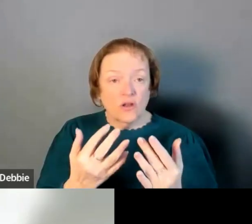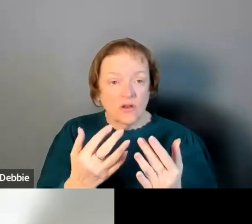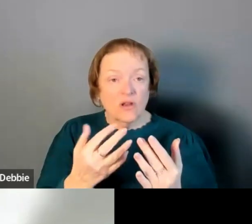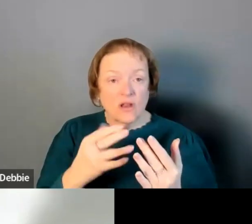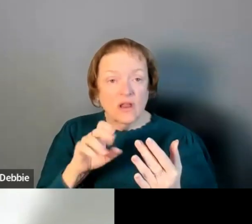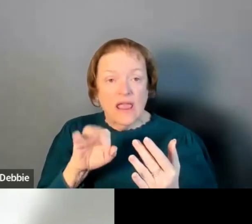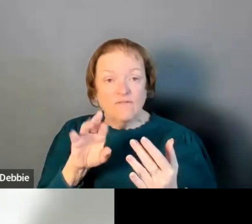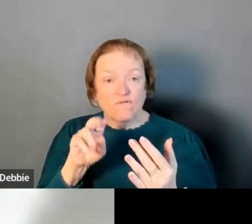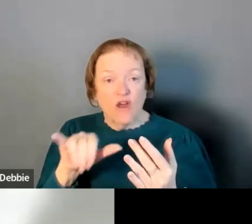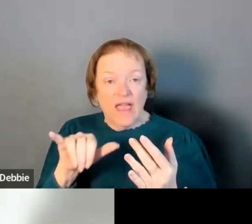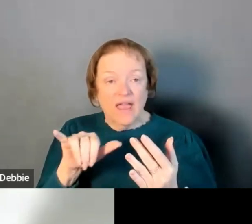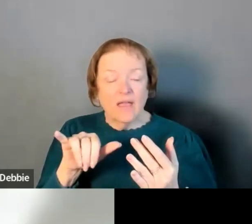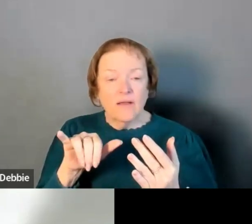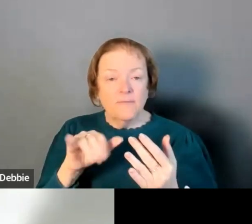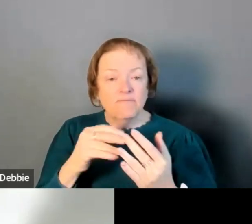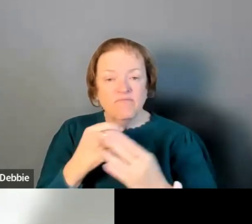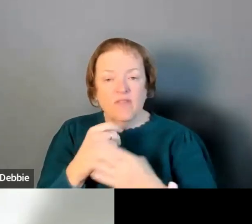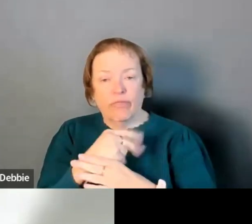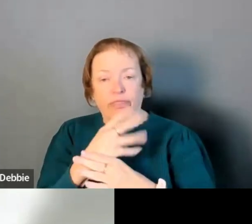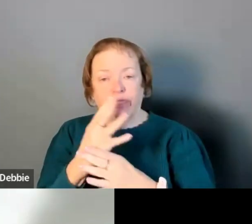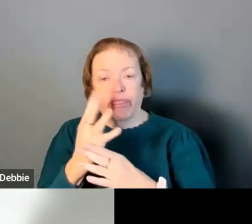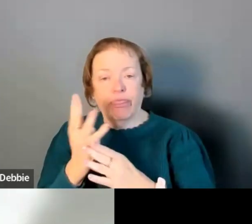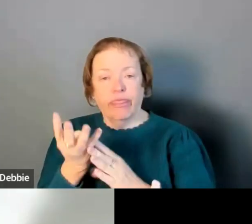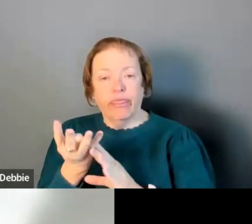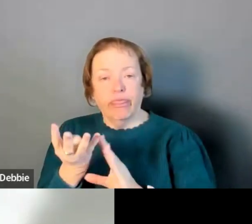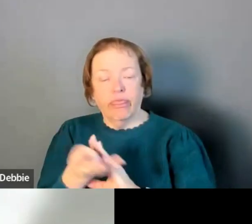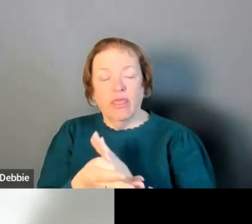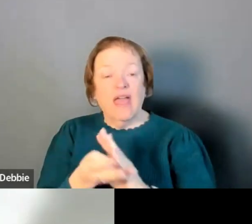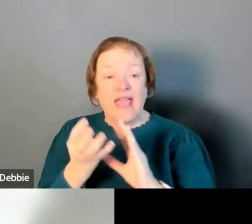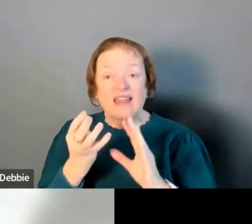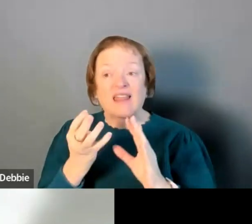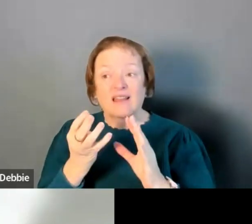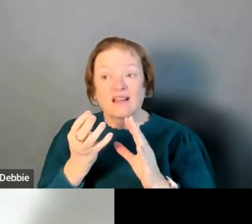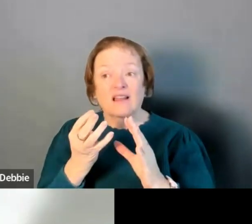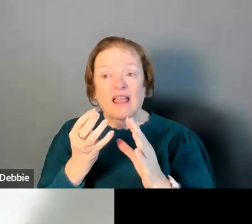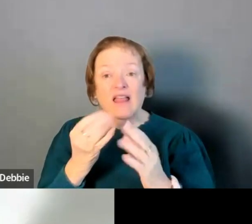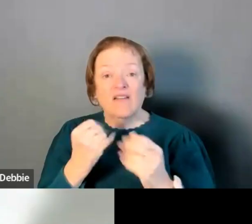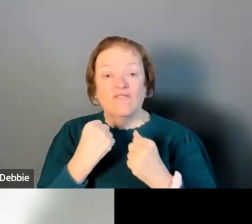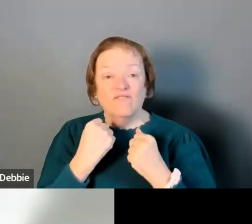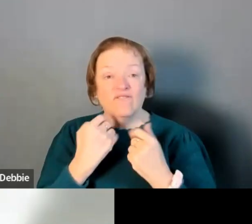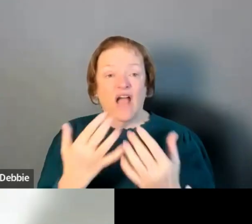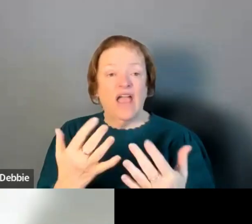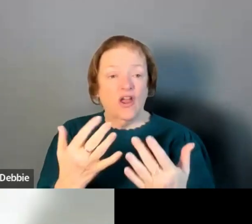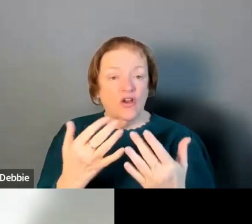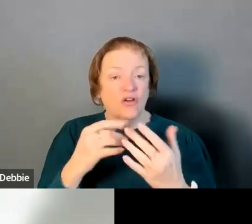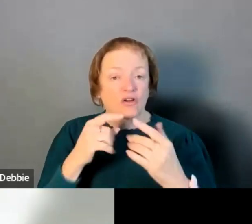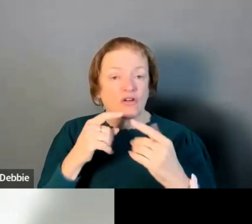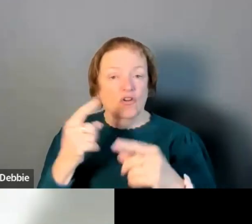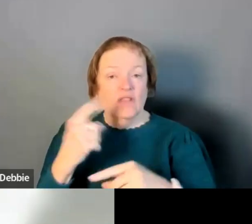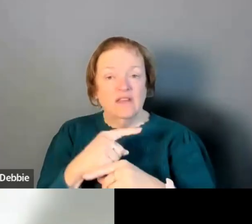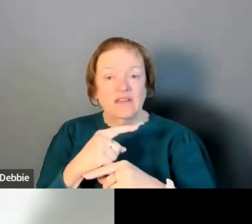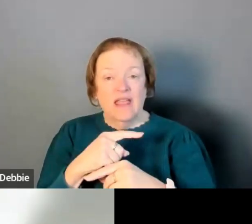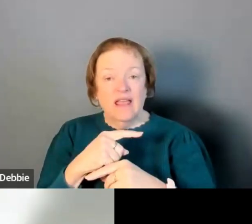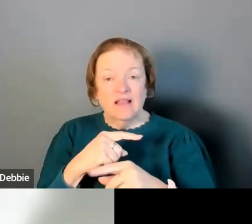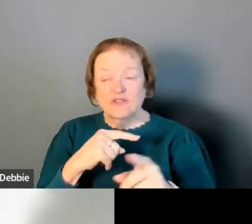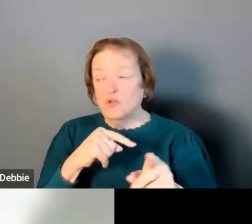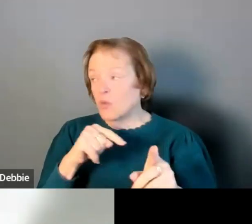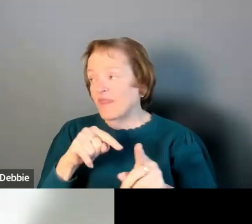how nobody noticed it was frayed and burned, because that caught on fire sometime during a day. It was and then we were like, this is not our cord.